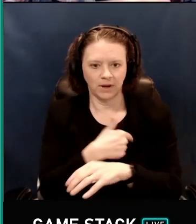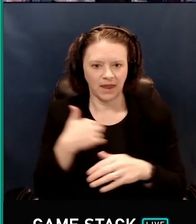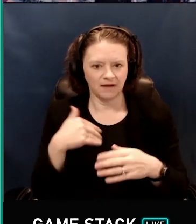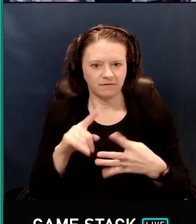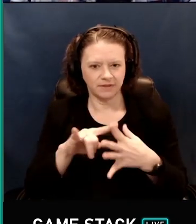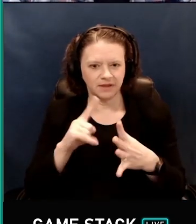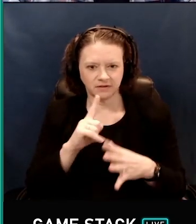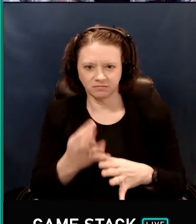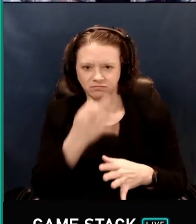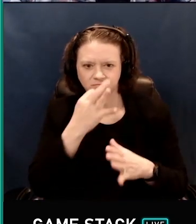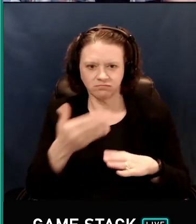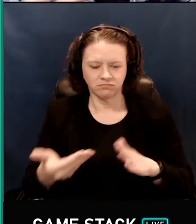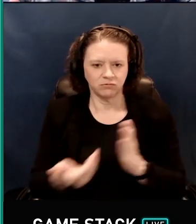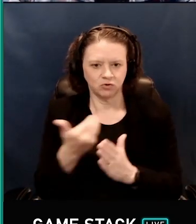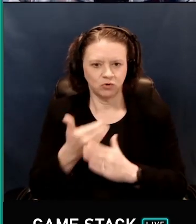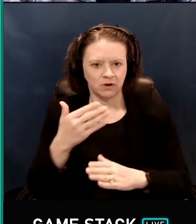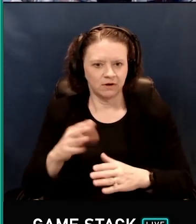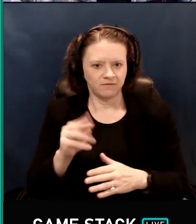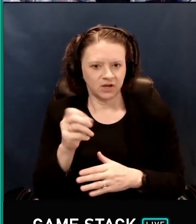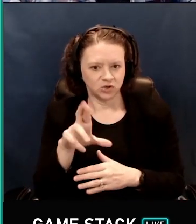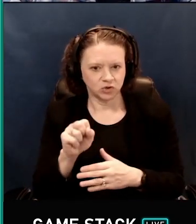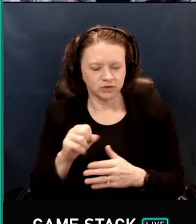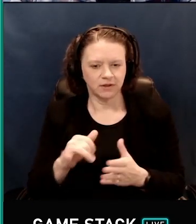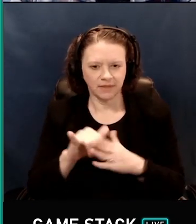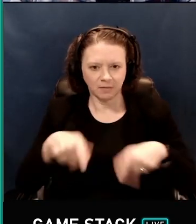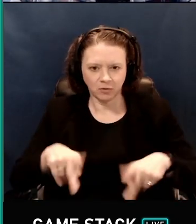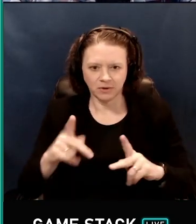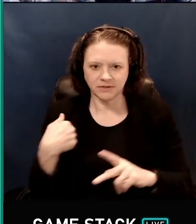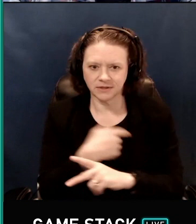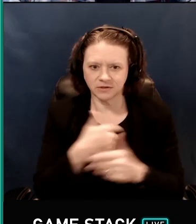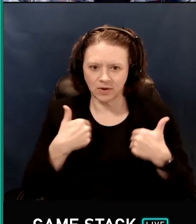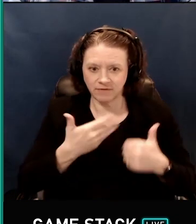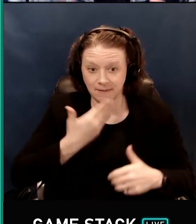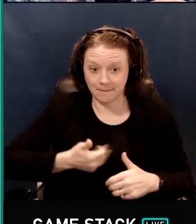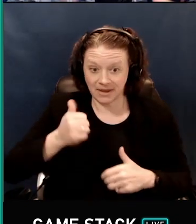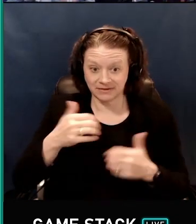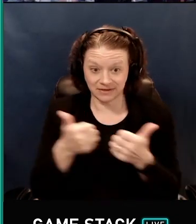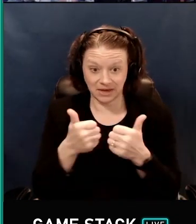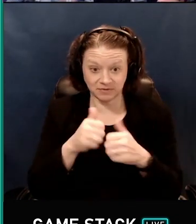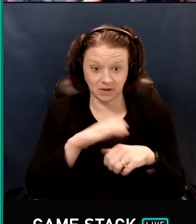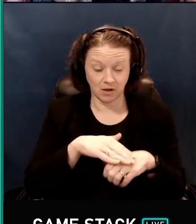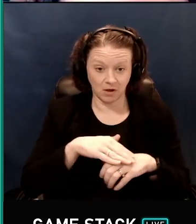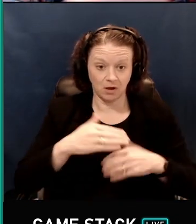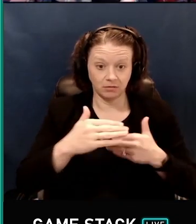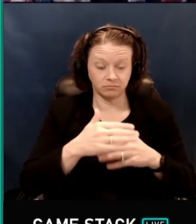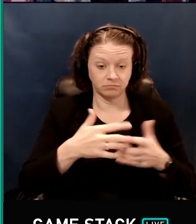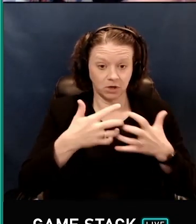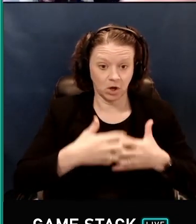allows you to get the best games on both console and PC. We make those cutting edge features available where